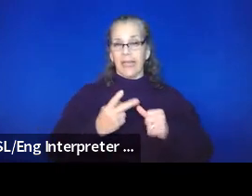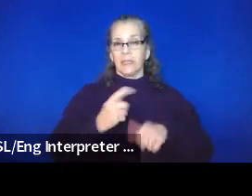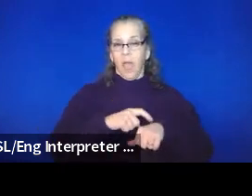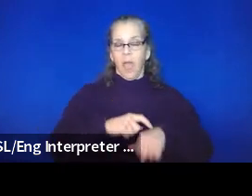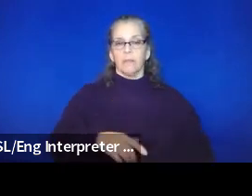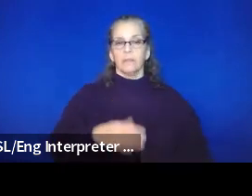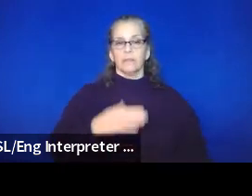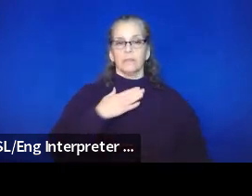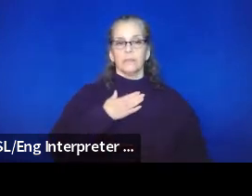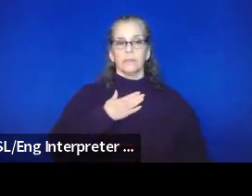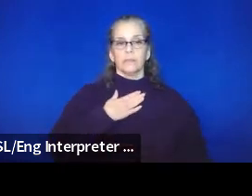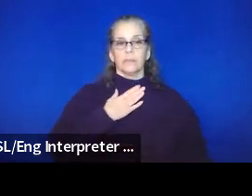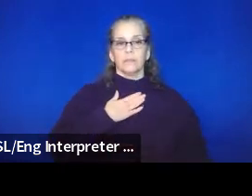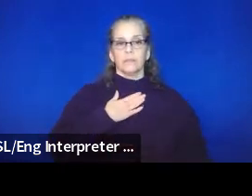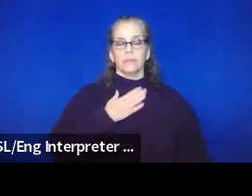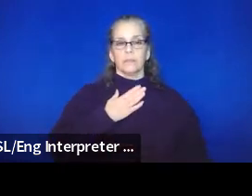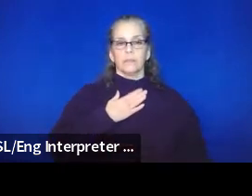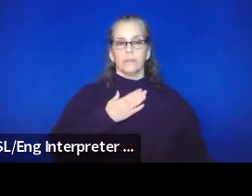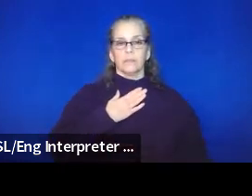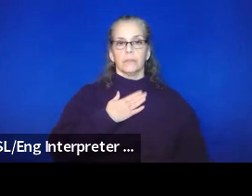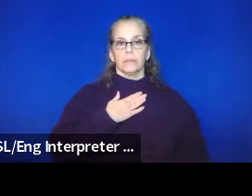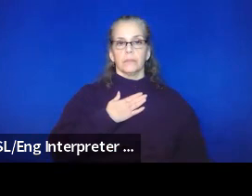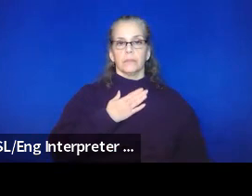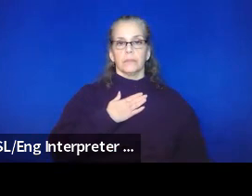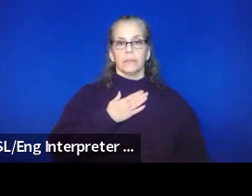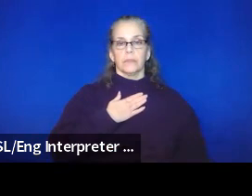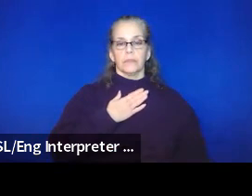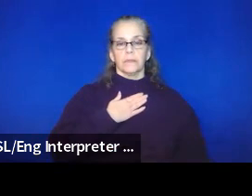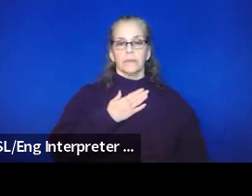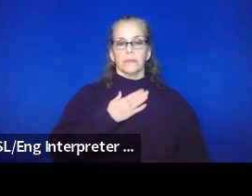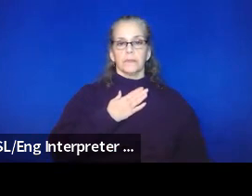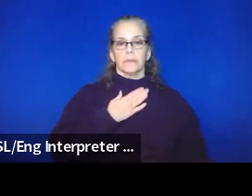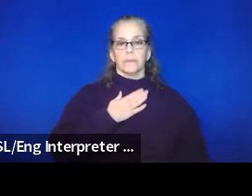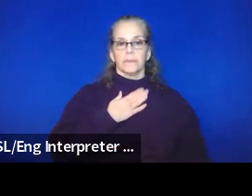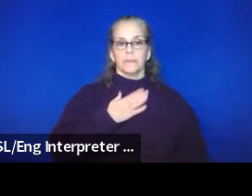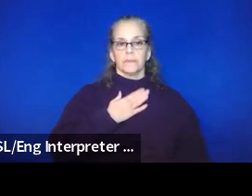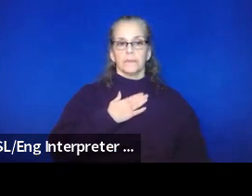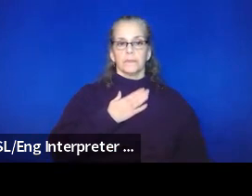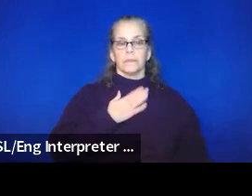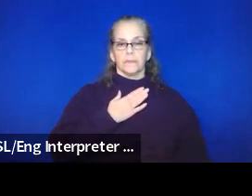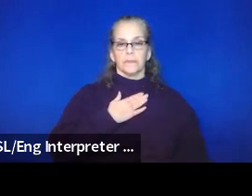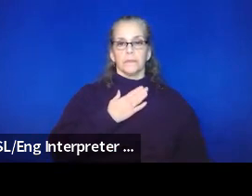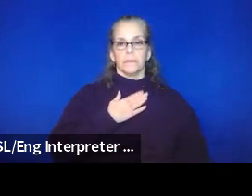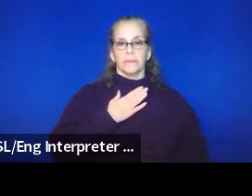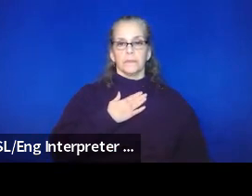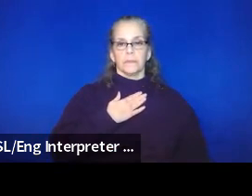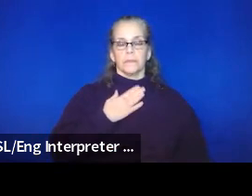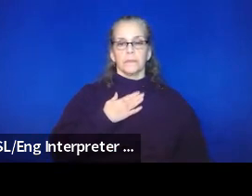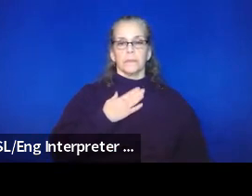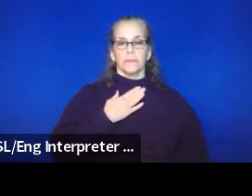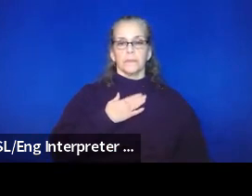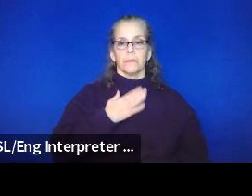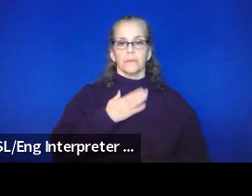[Piano music playing "Happy birthday to you"]